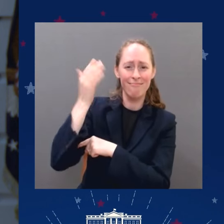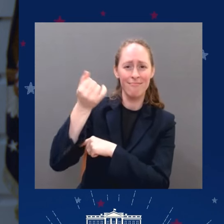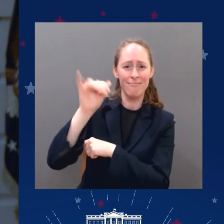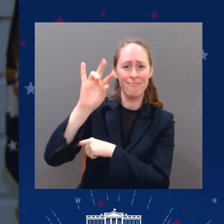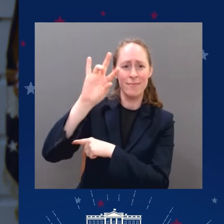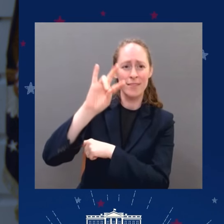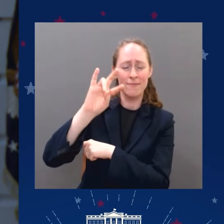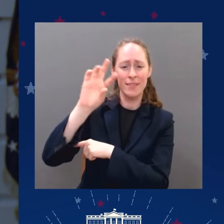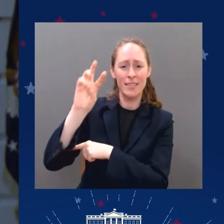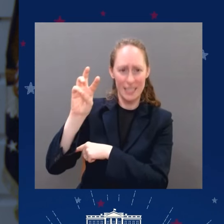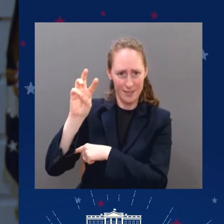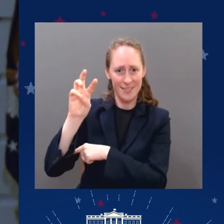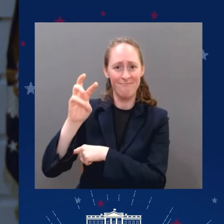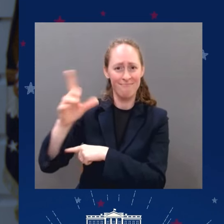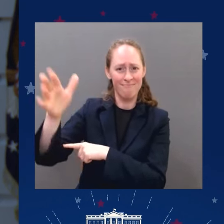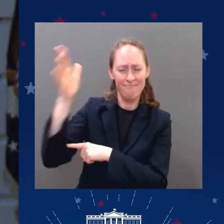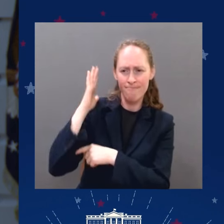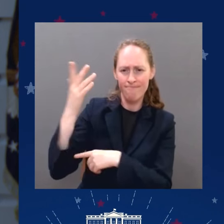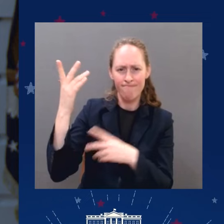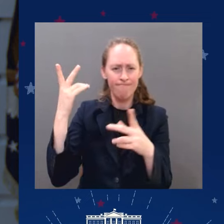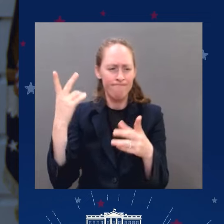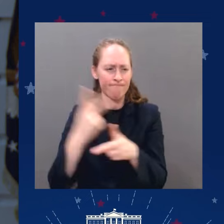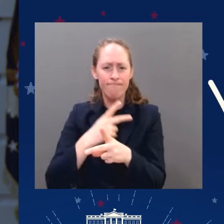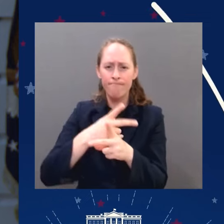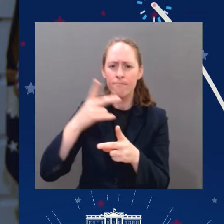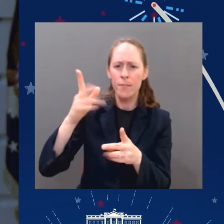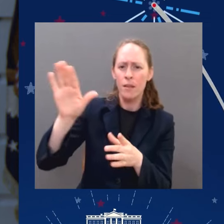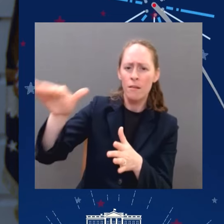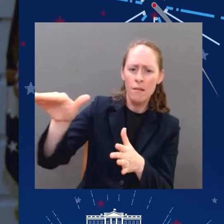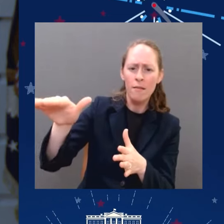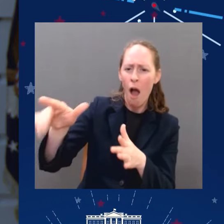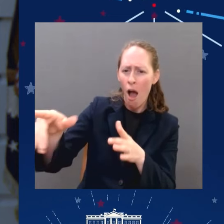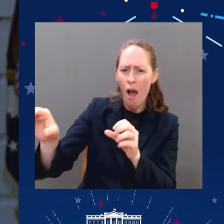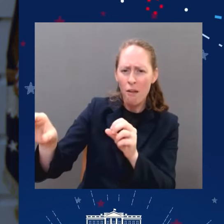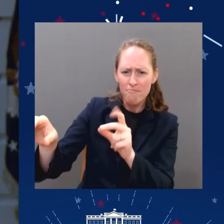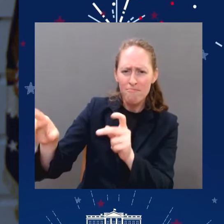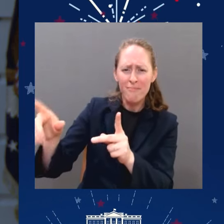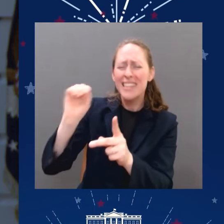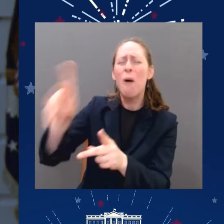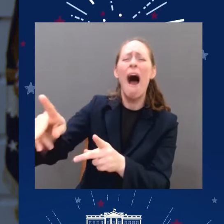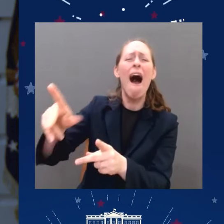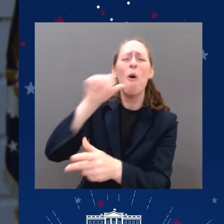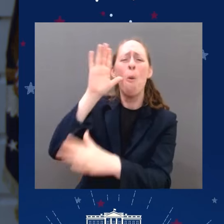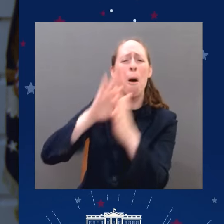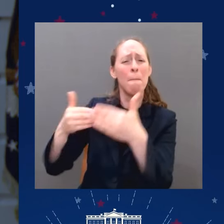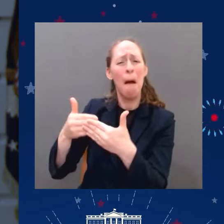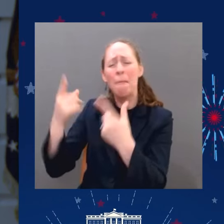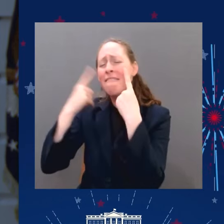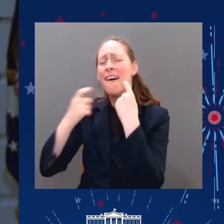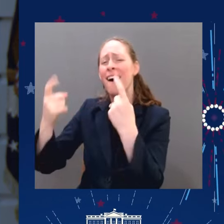It's okay -- children are allowed to cry. For America is always becoming, always on the move,